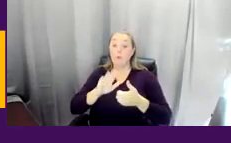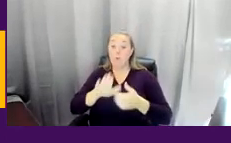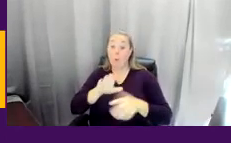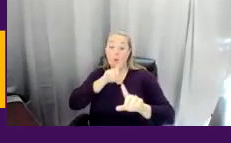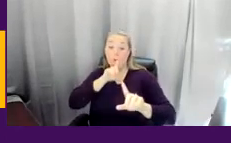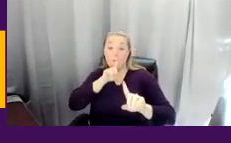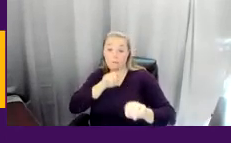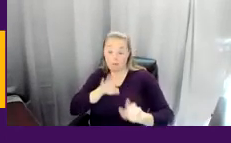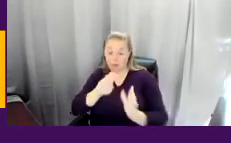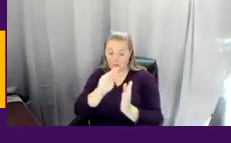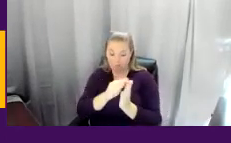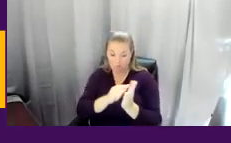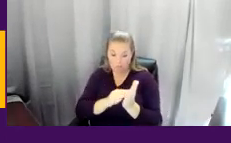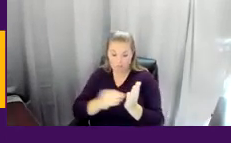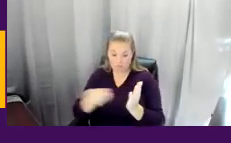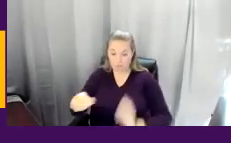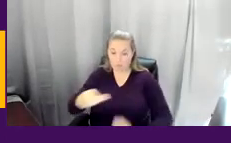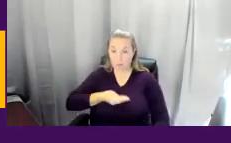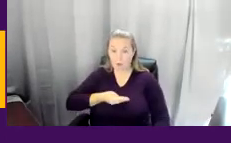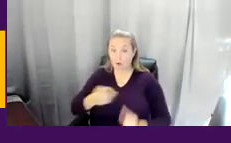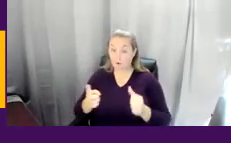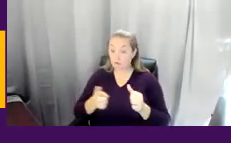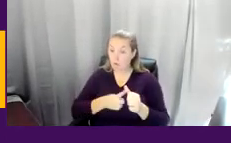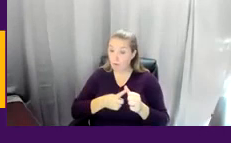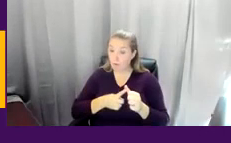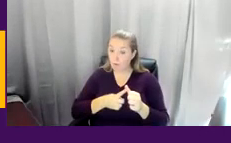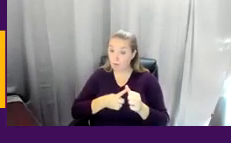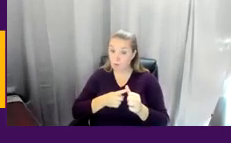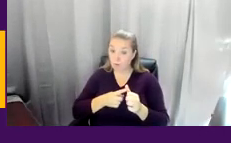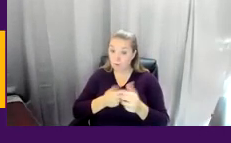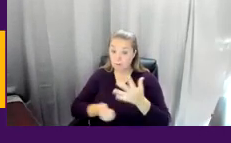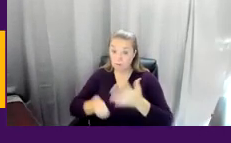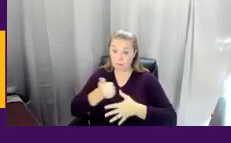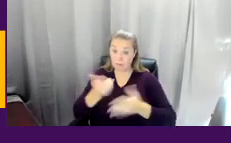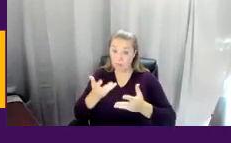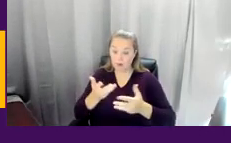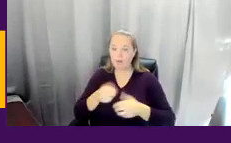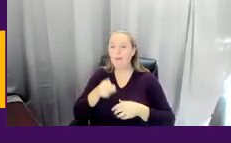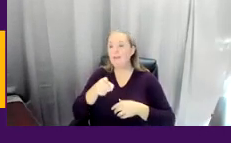PRIORITIZED BY THAT ASSESSED COMMUNITY.